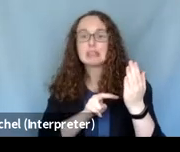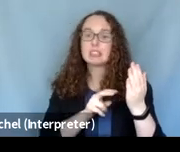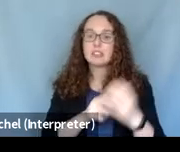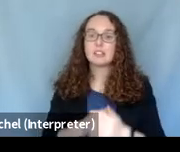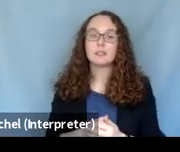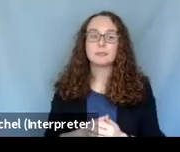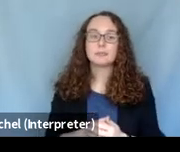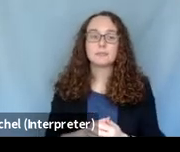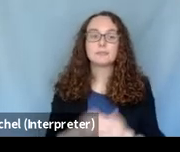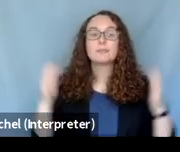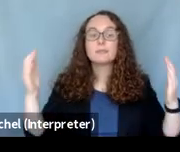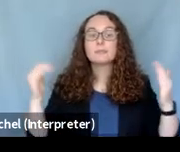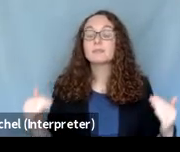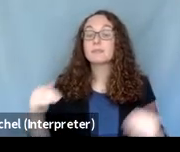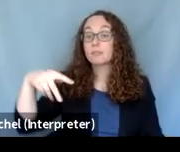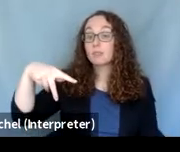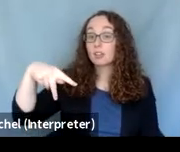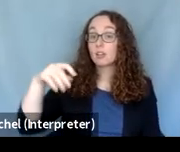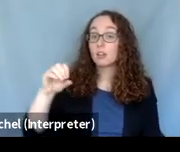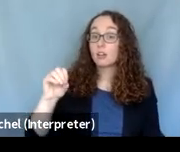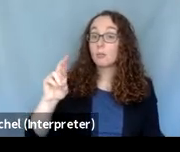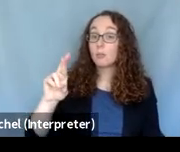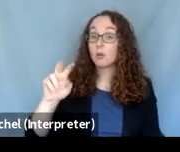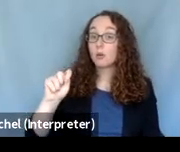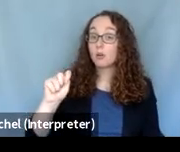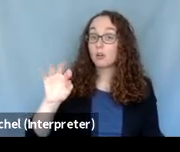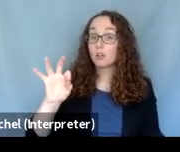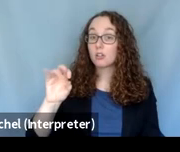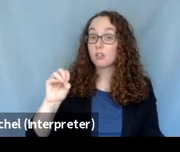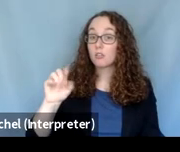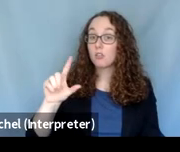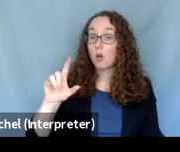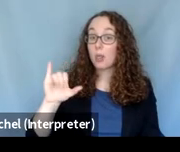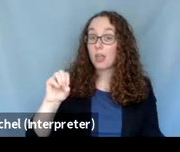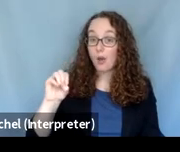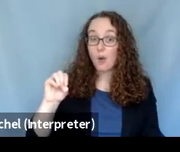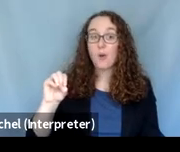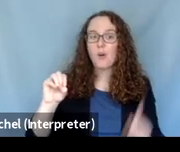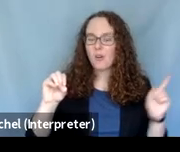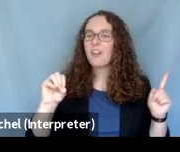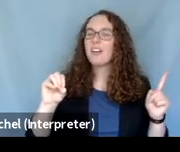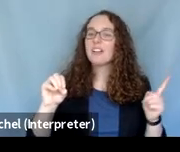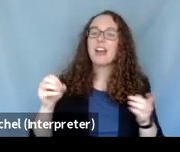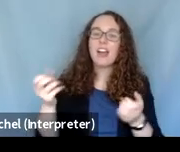If you've participated on projects and you've done very well, if you have letters of recommendation,